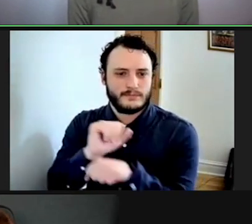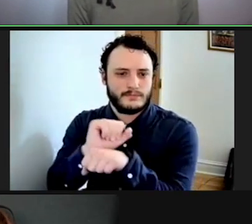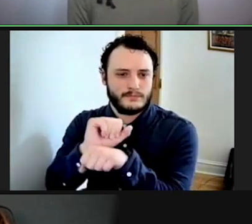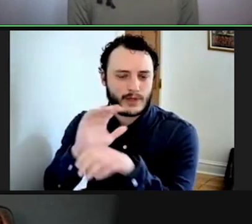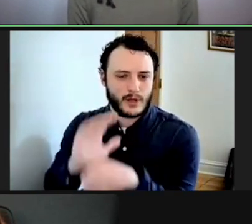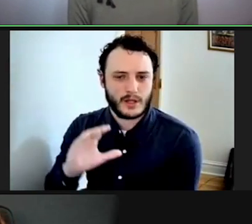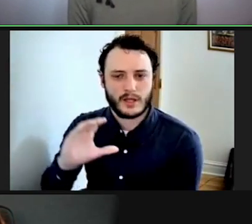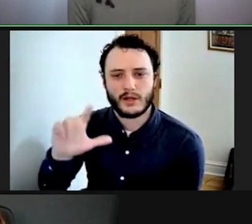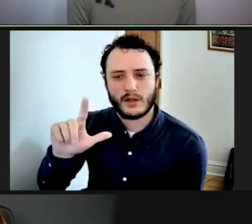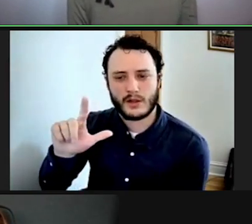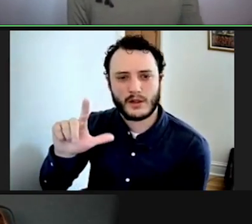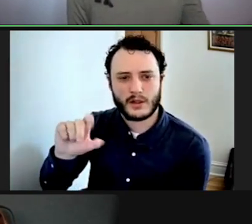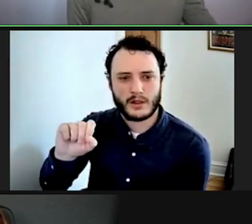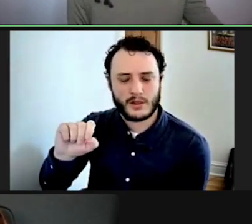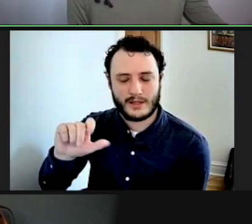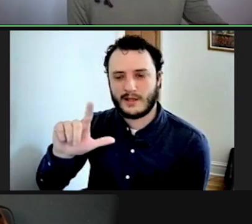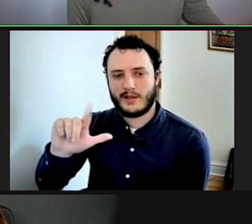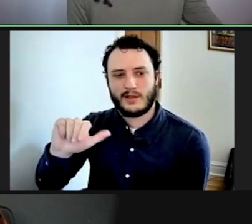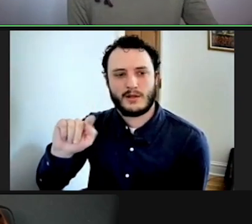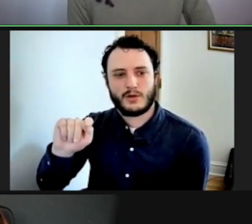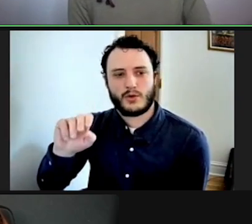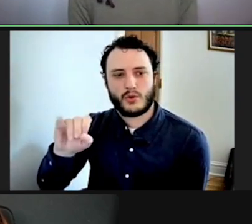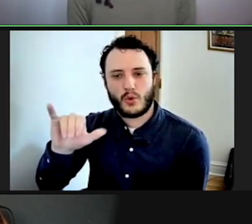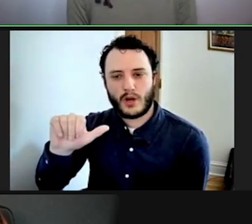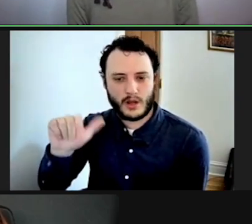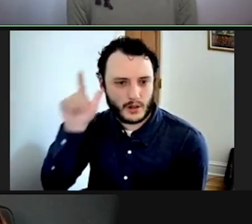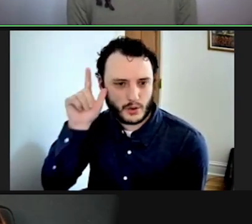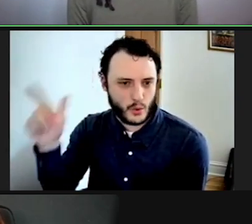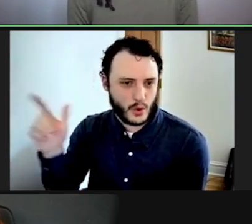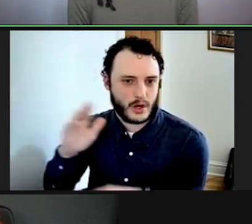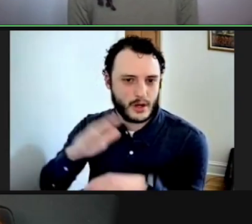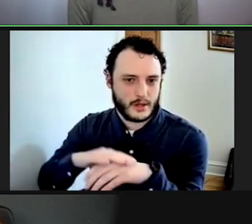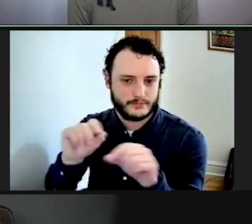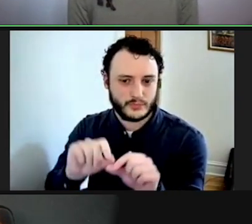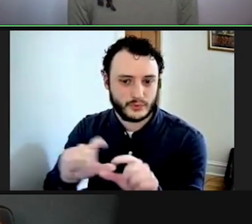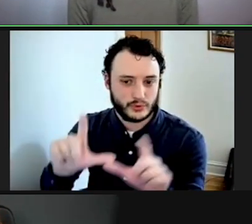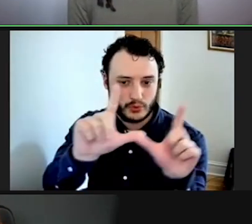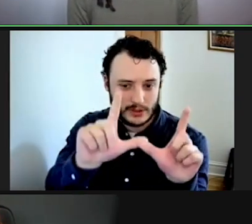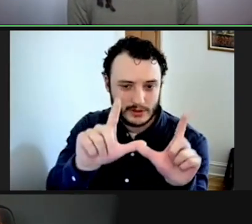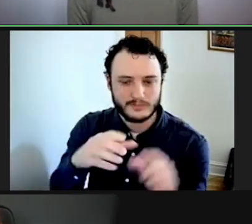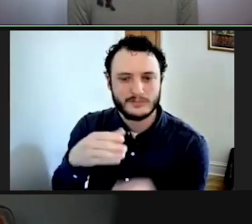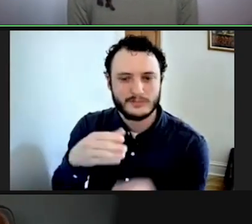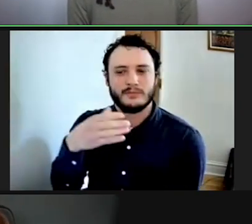I do want to invite my colleagues, Latoya, to come up